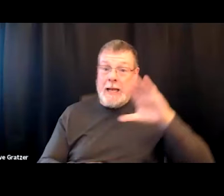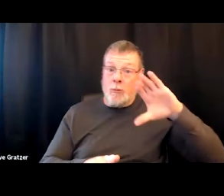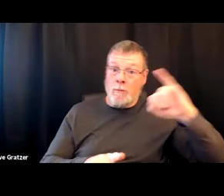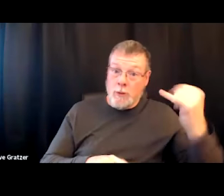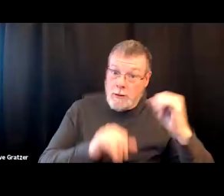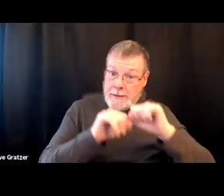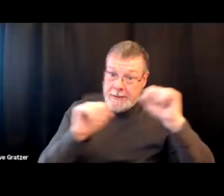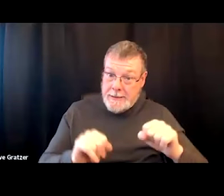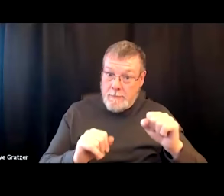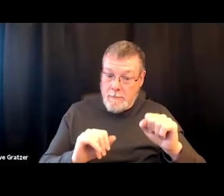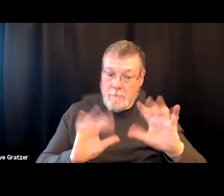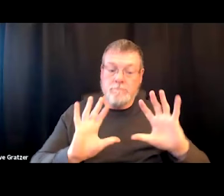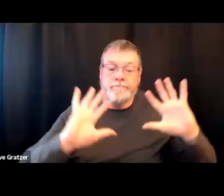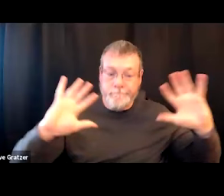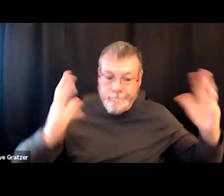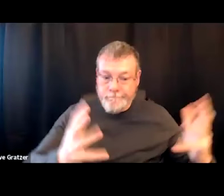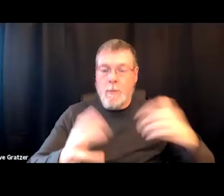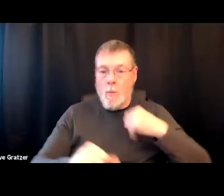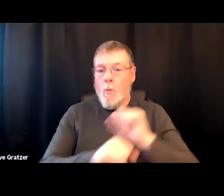with this population that we're working with during reentry.